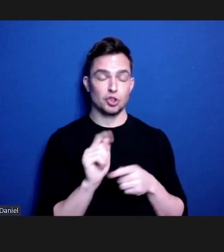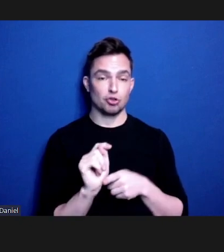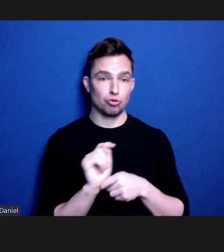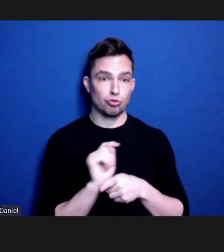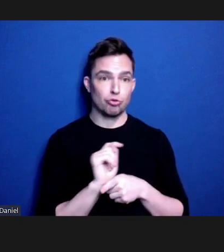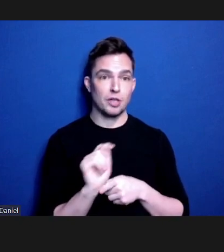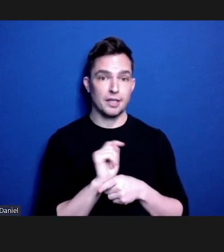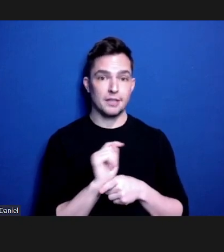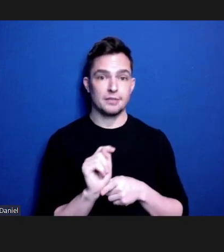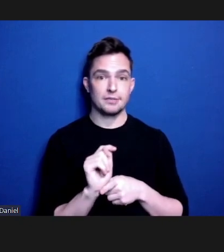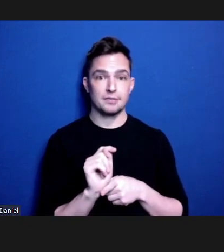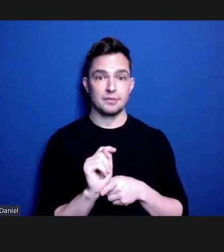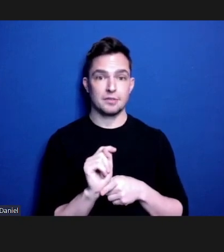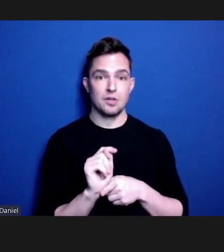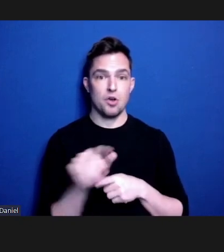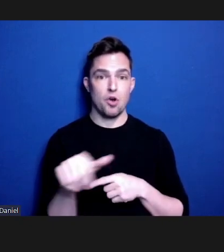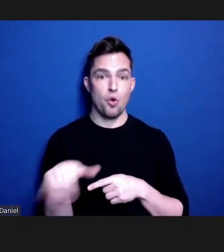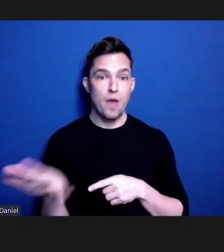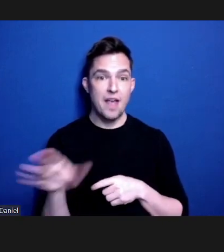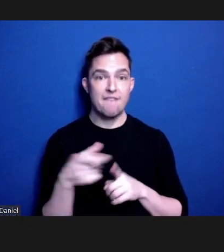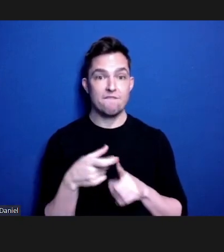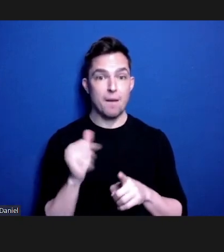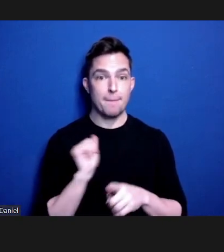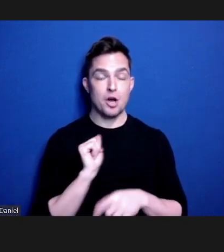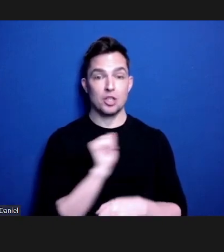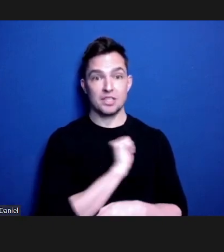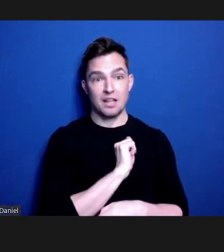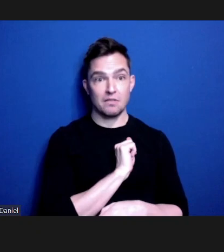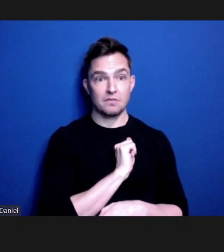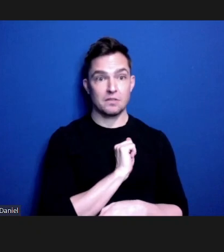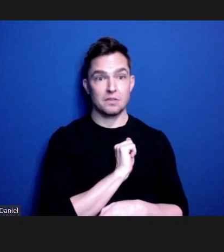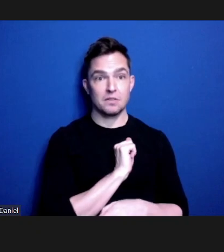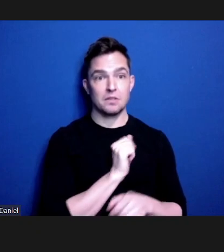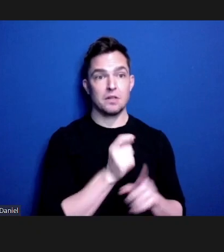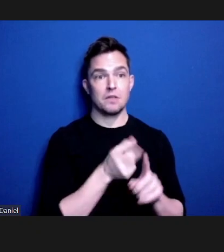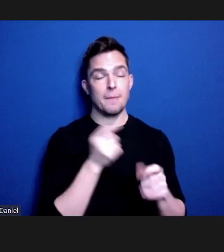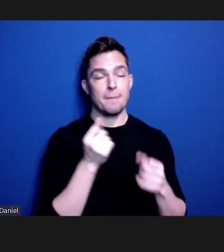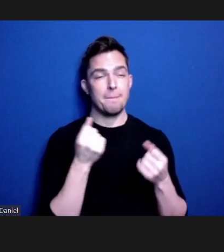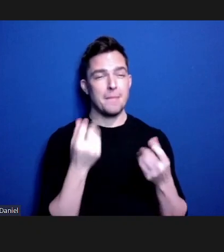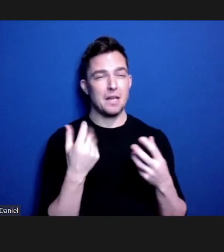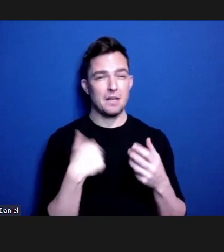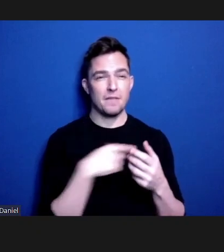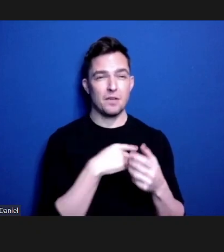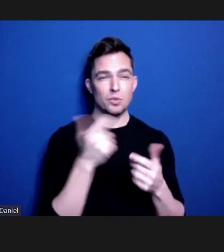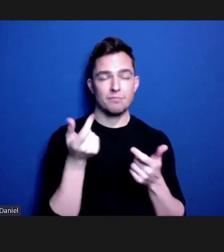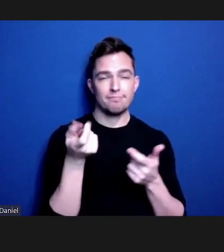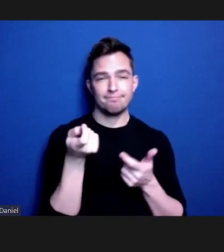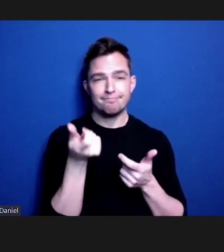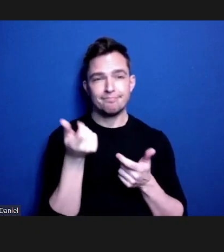trained away from ourselves, right? For many of us with little resistance or critical examination